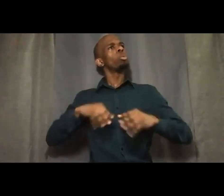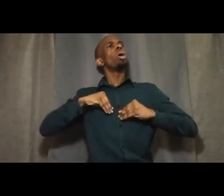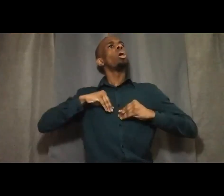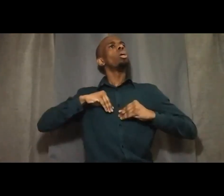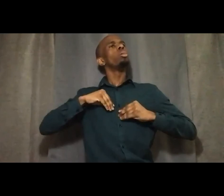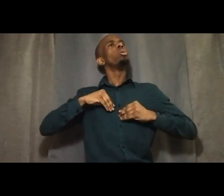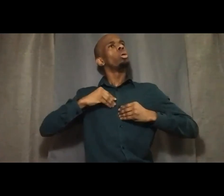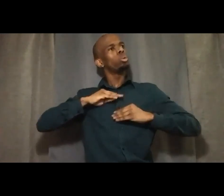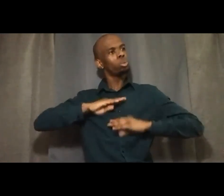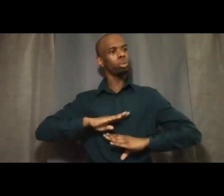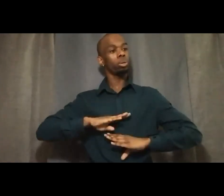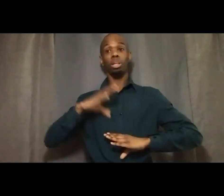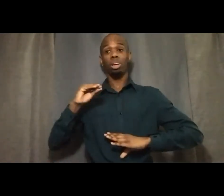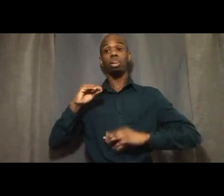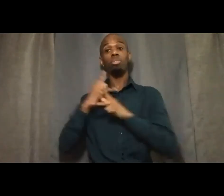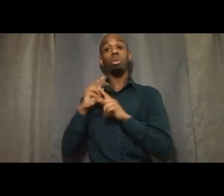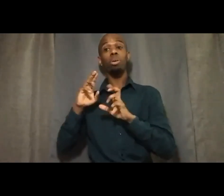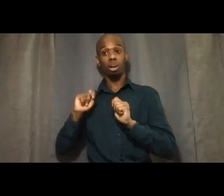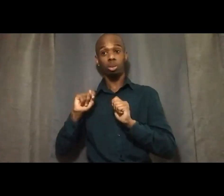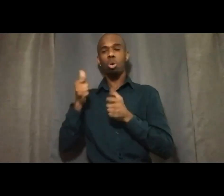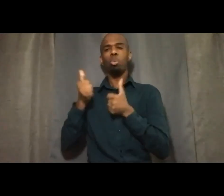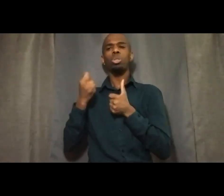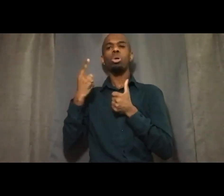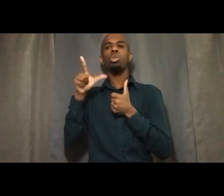The second is, asking yourself,